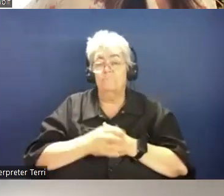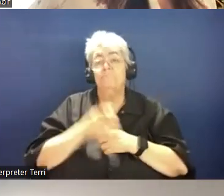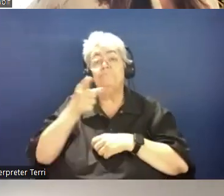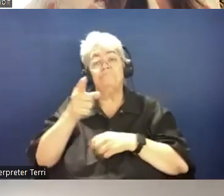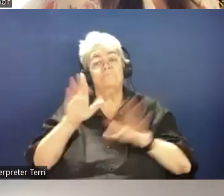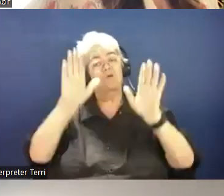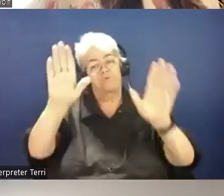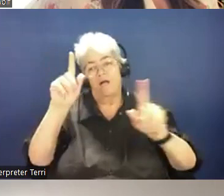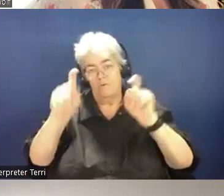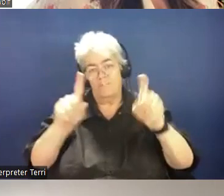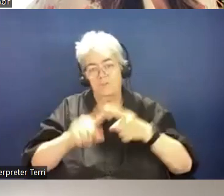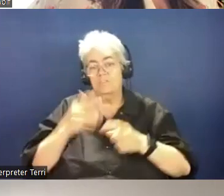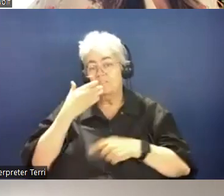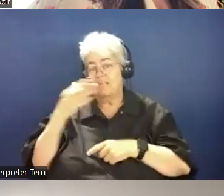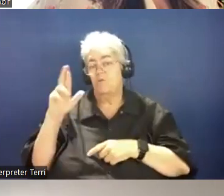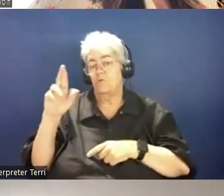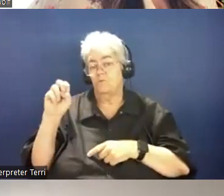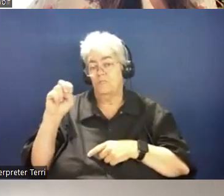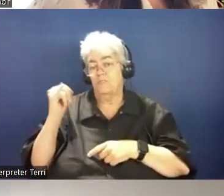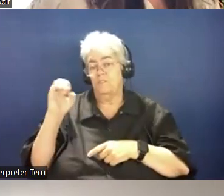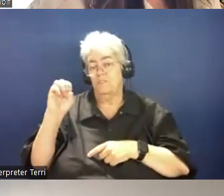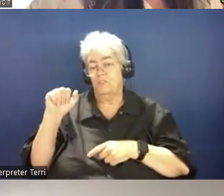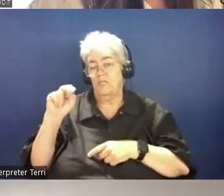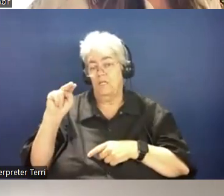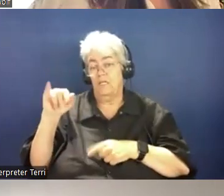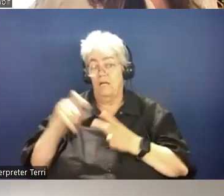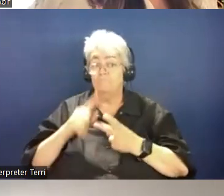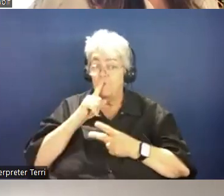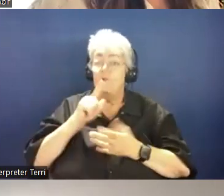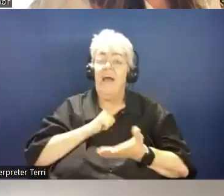ReJeania. There are legal protections in 188,